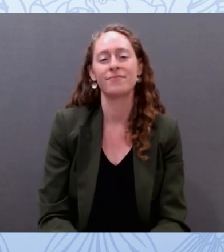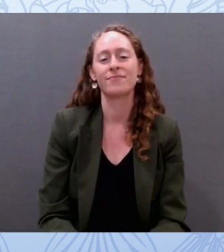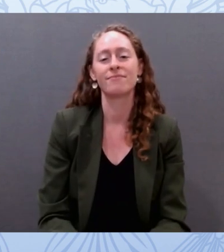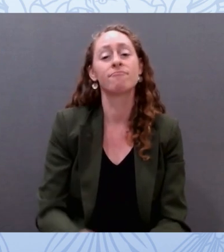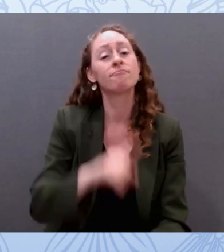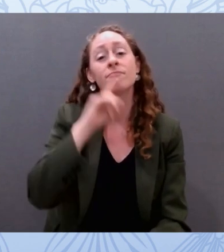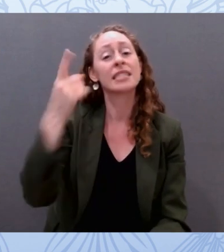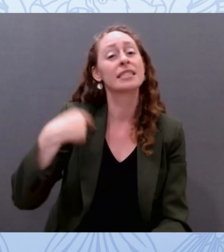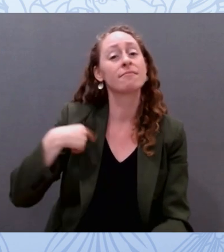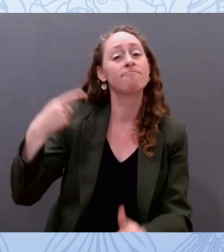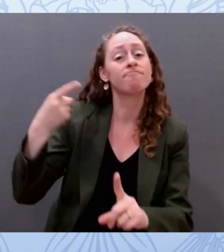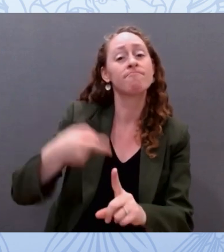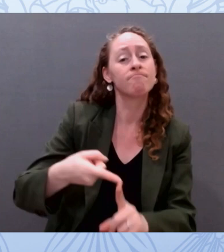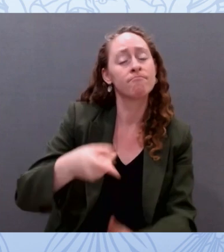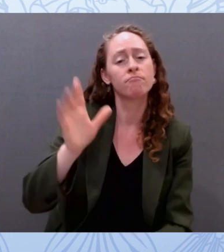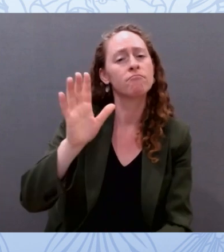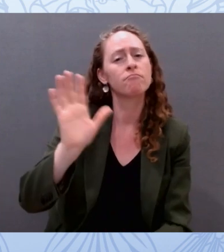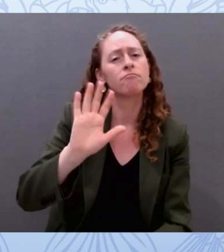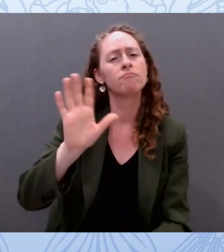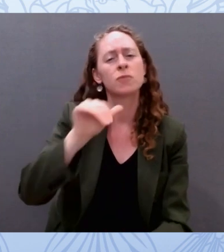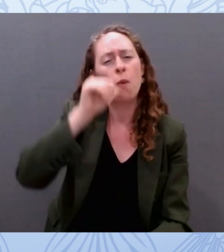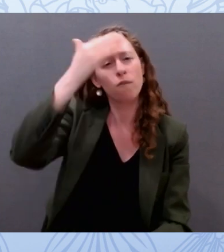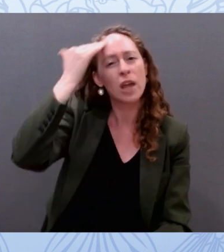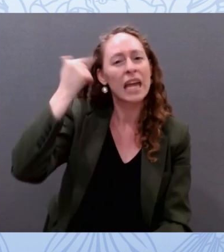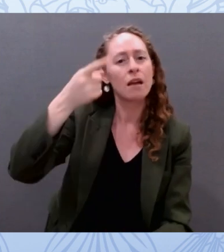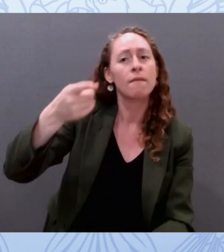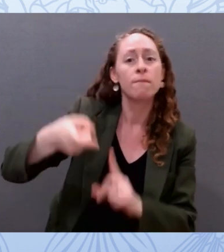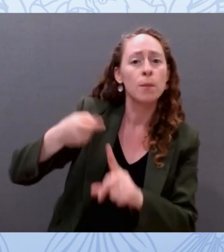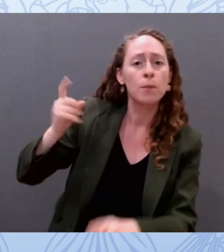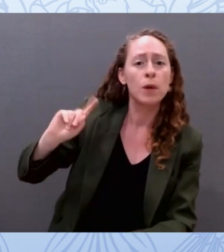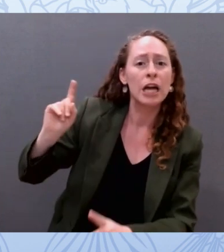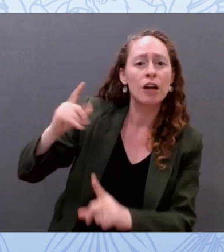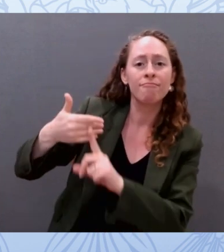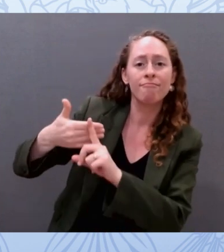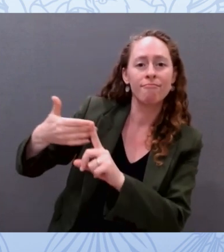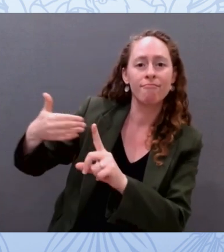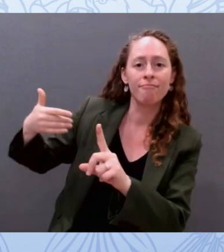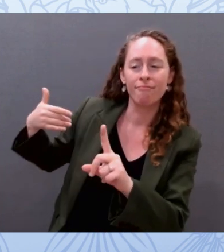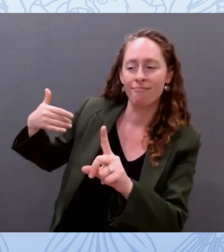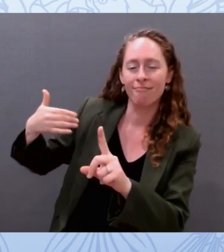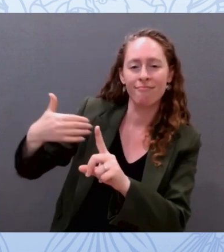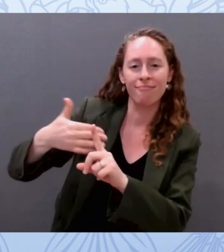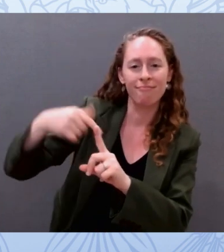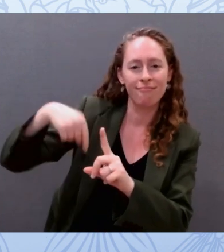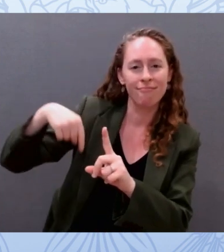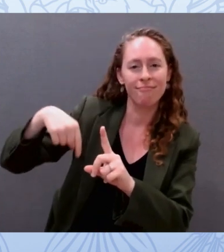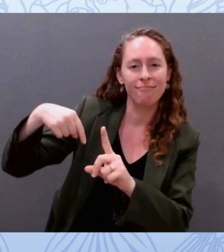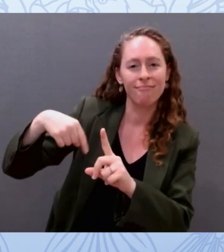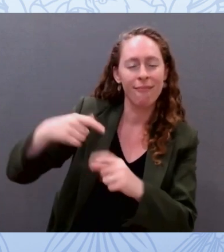So where is that to answer? Let me tell you some stories